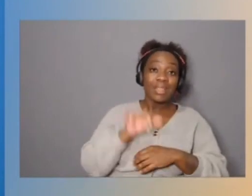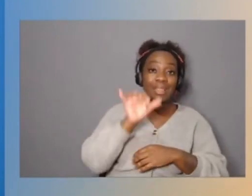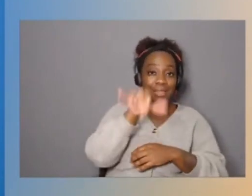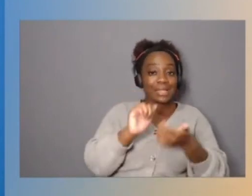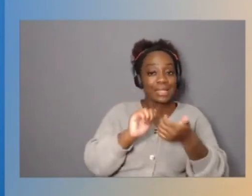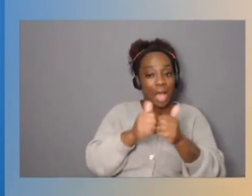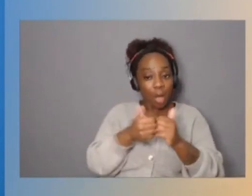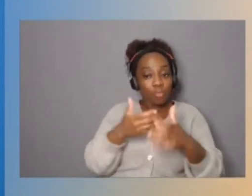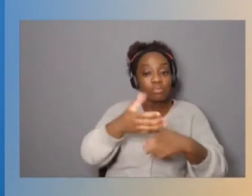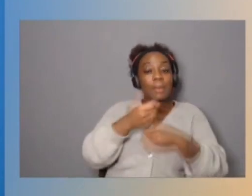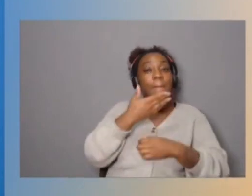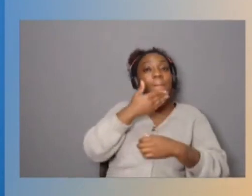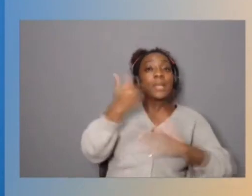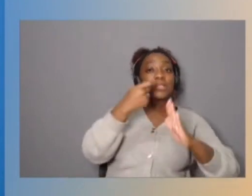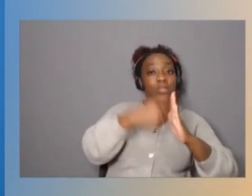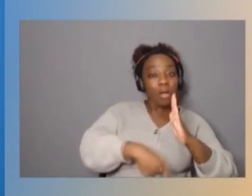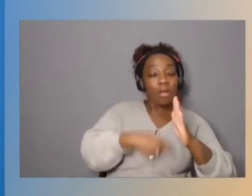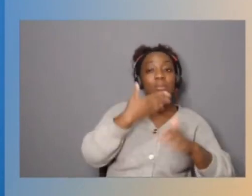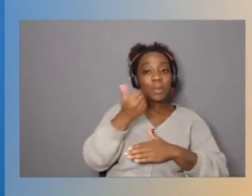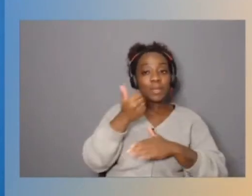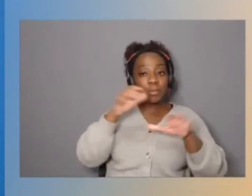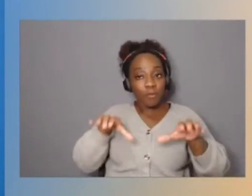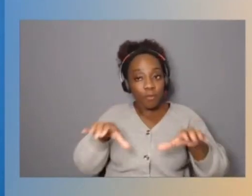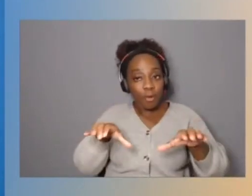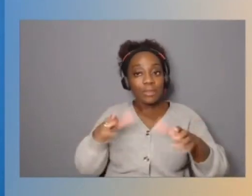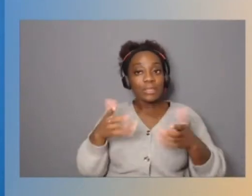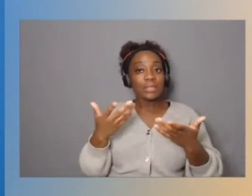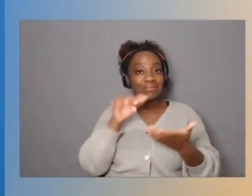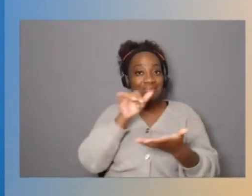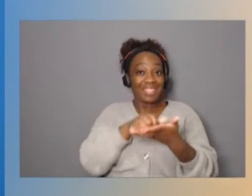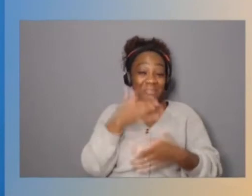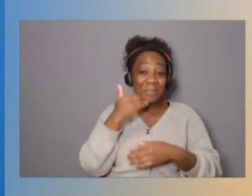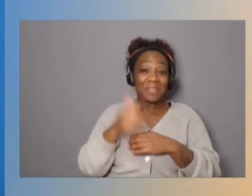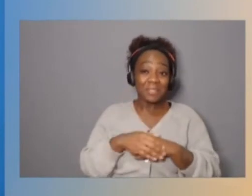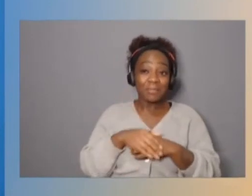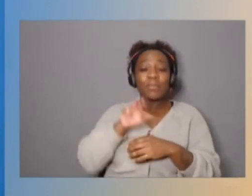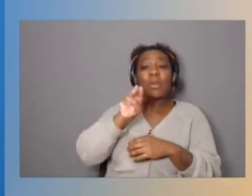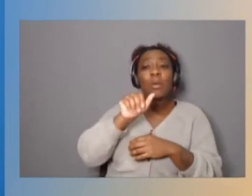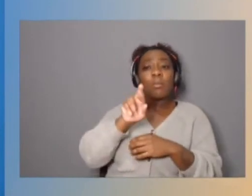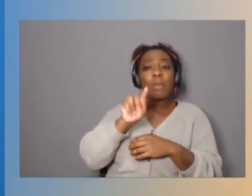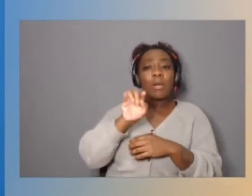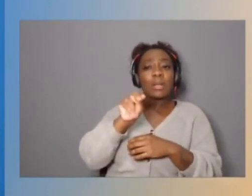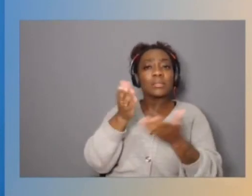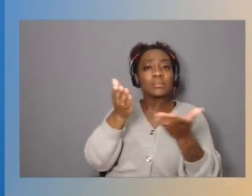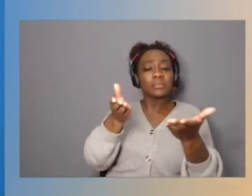the performance and leverage here. Martin. - [Roshni] Yeah. So, Roshni, you mentioned pricing options